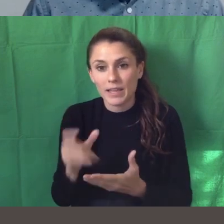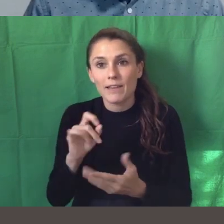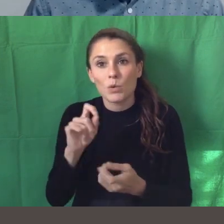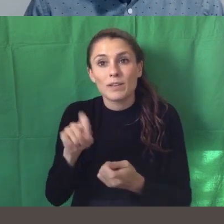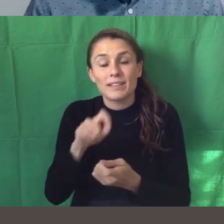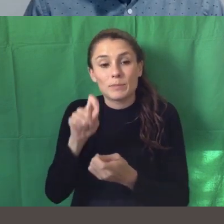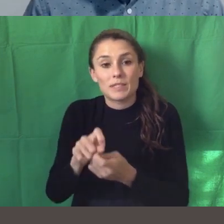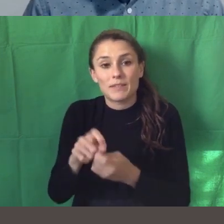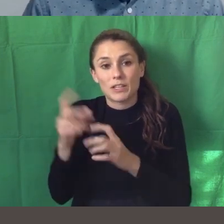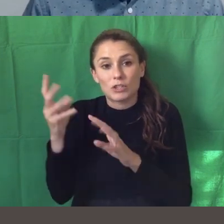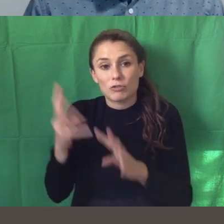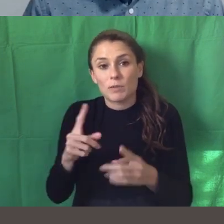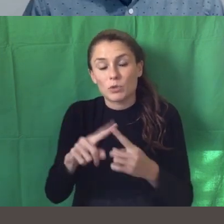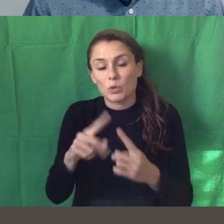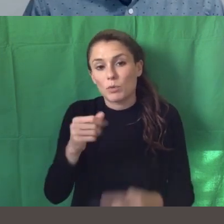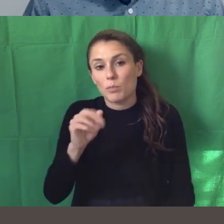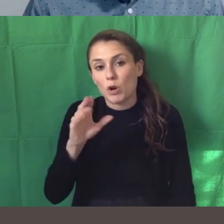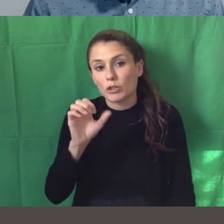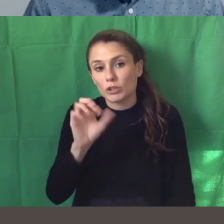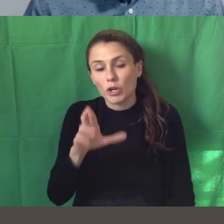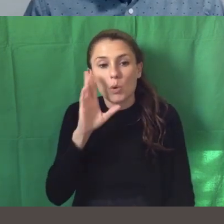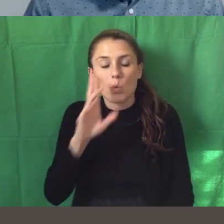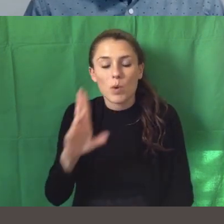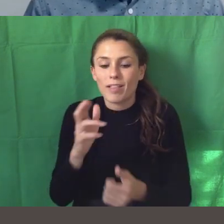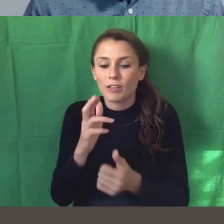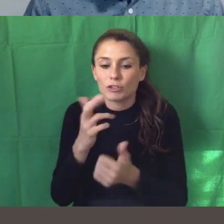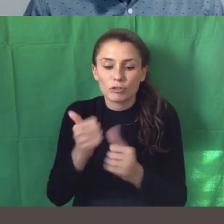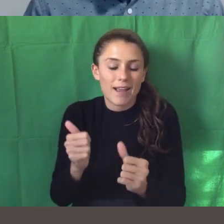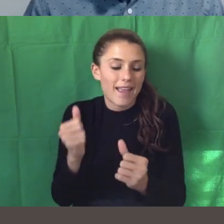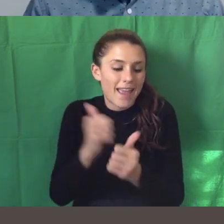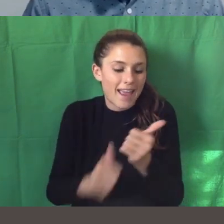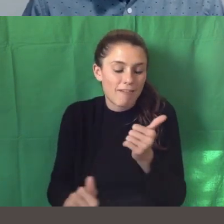to the parser, it will try every combination of rules it can find